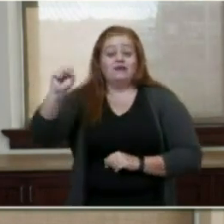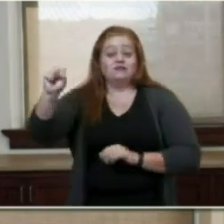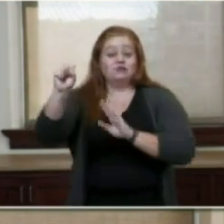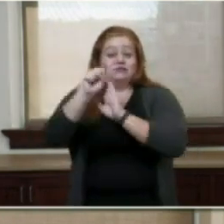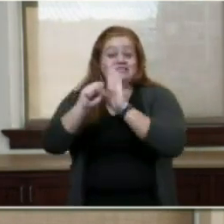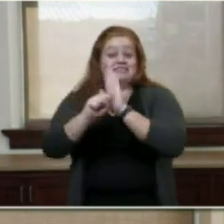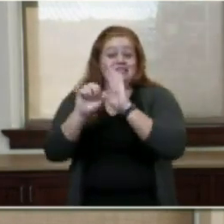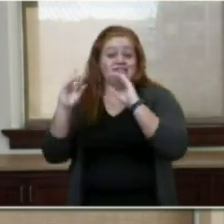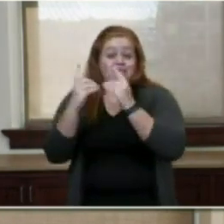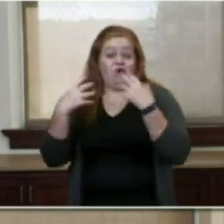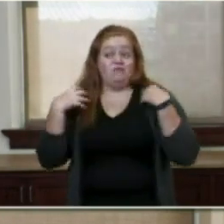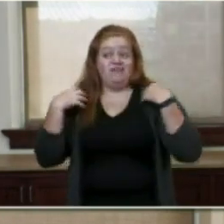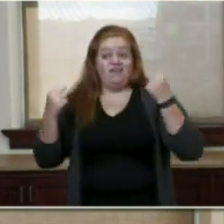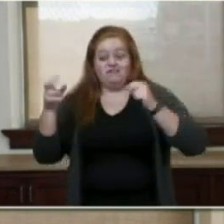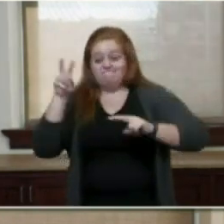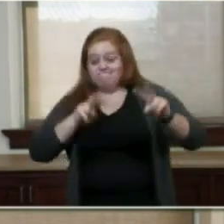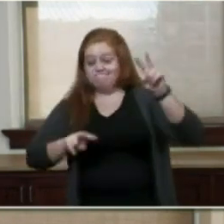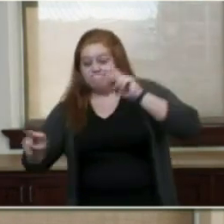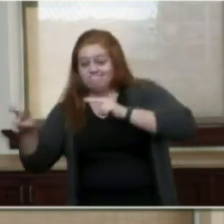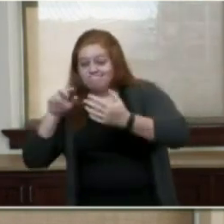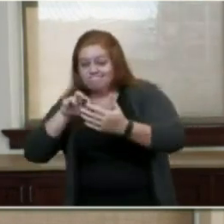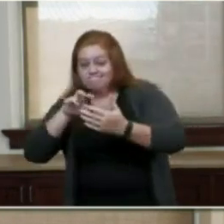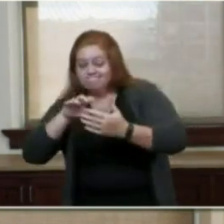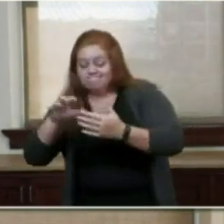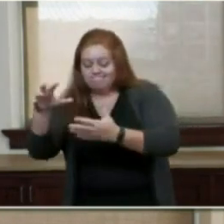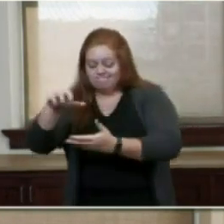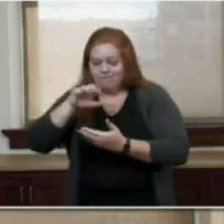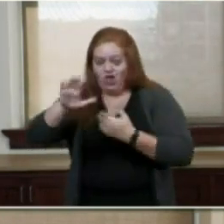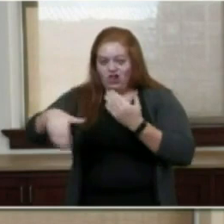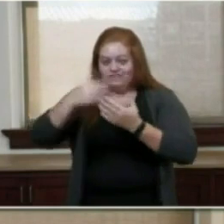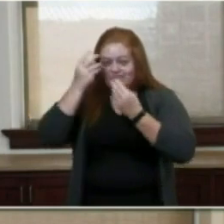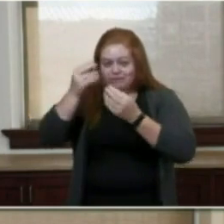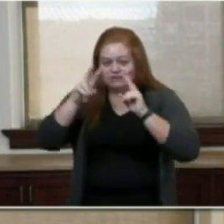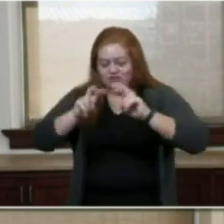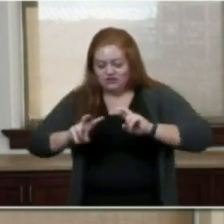able to conduct the study and track these cases due to cooperation with